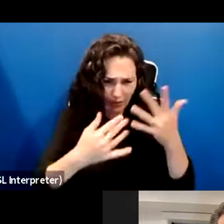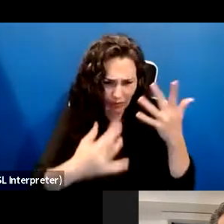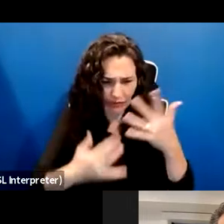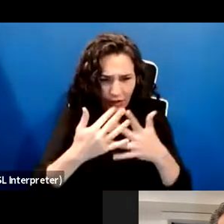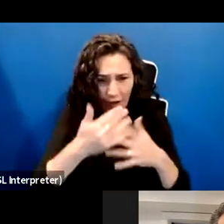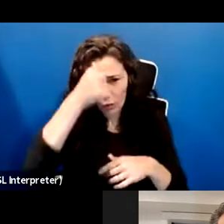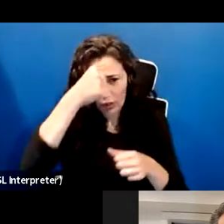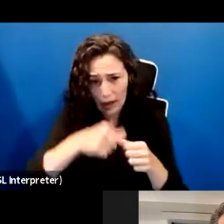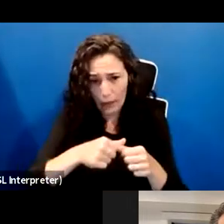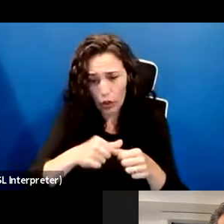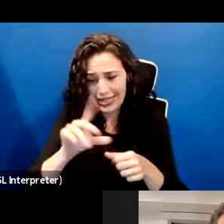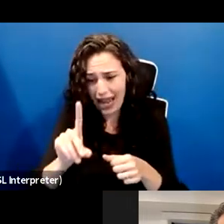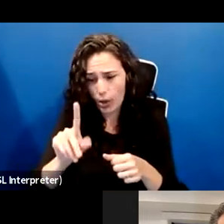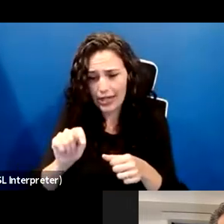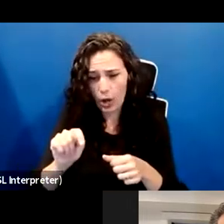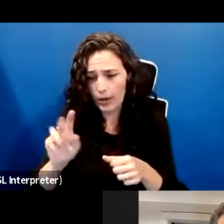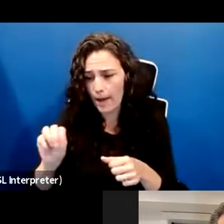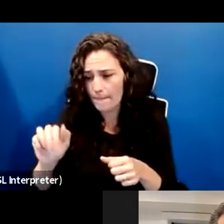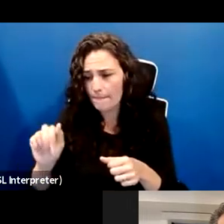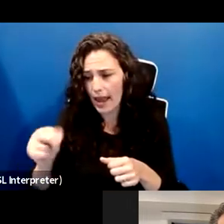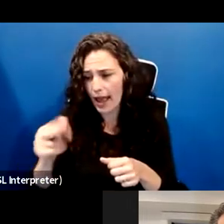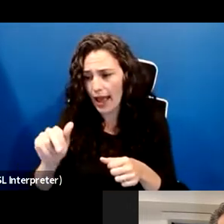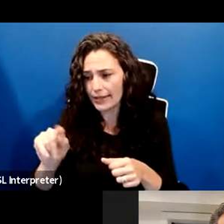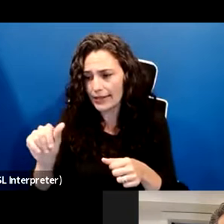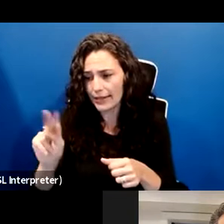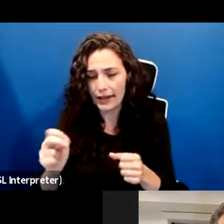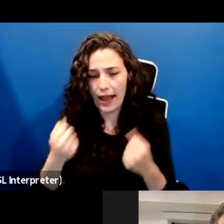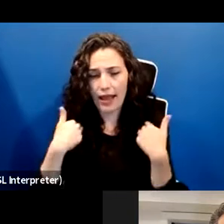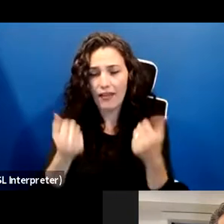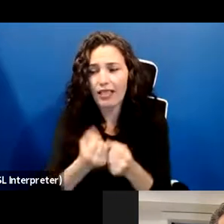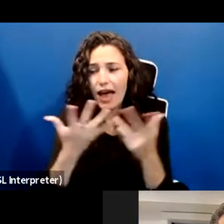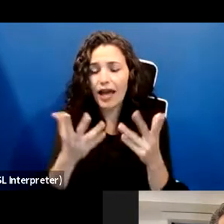You know, we have a large mental health population,